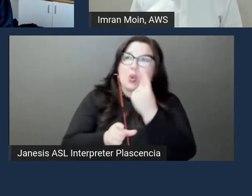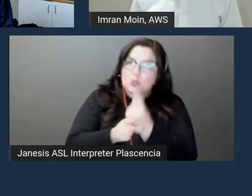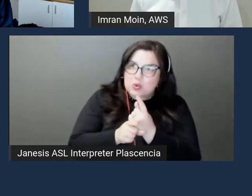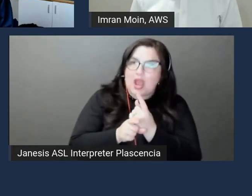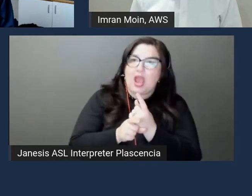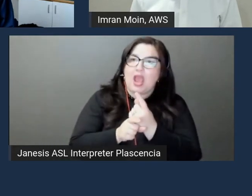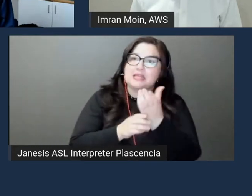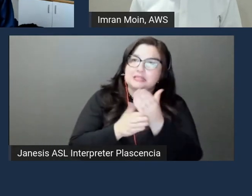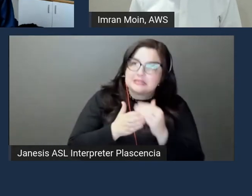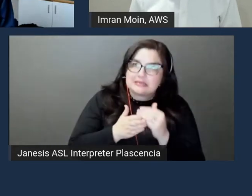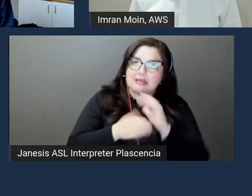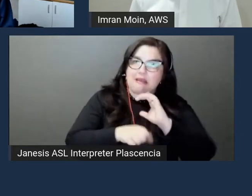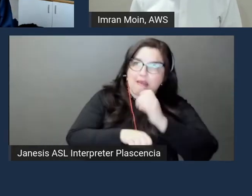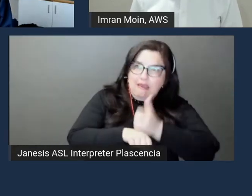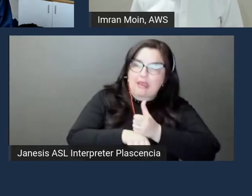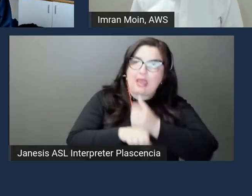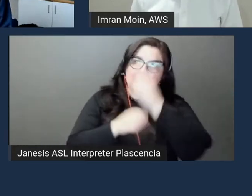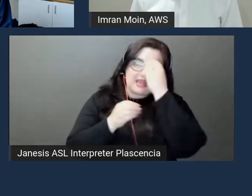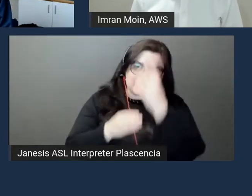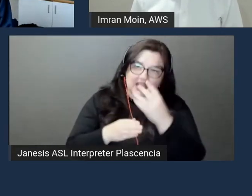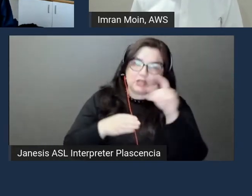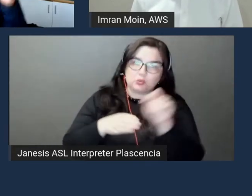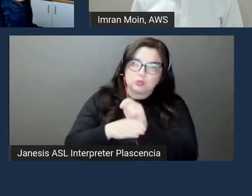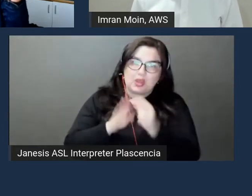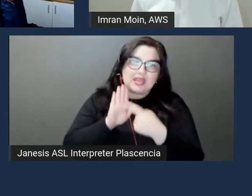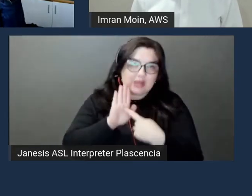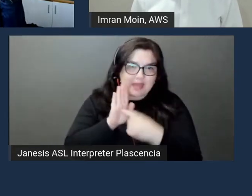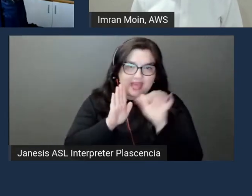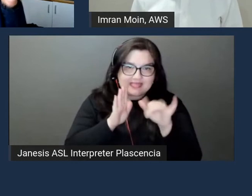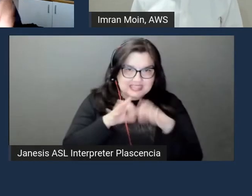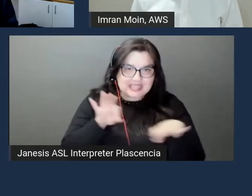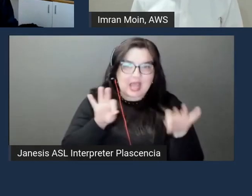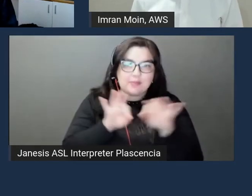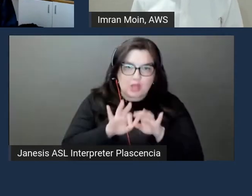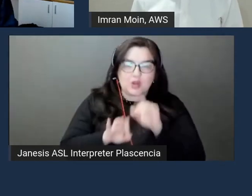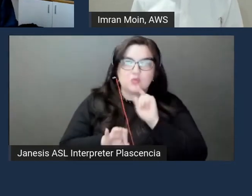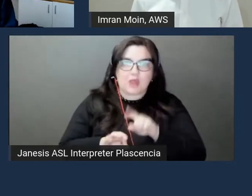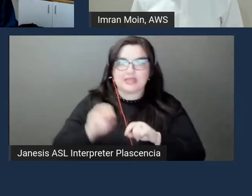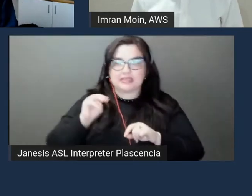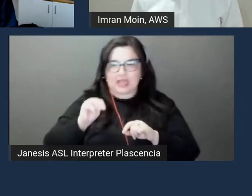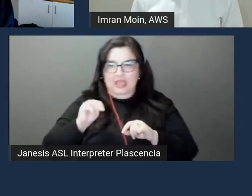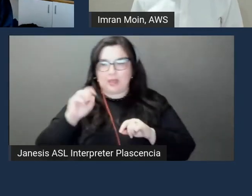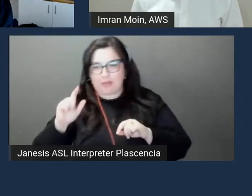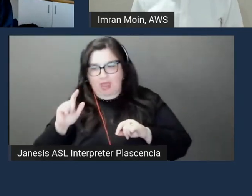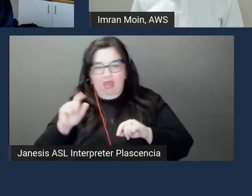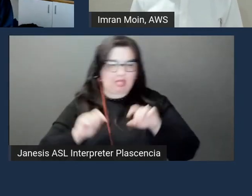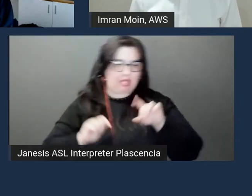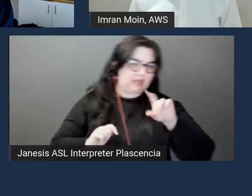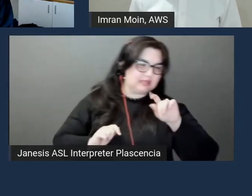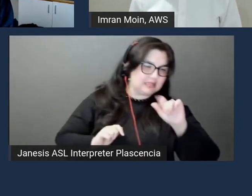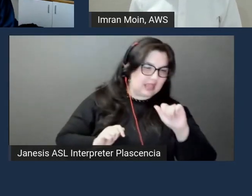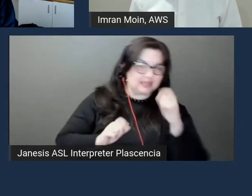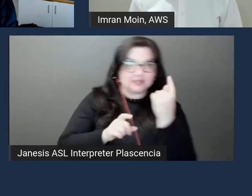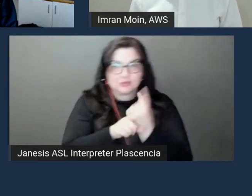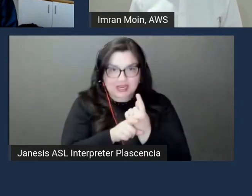I mean, that's the important of anything you're doing with-- (overlapping discussion) Yeah, absolutely, absolutely.